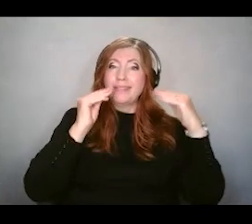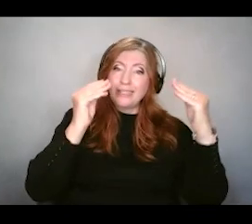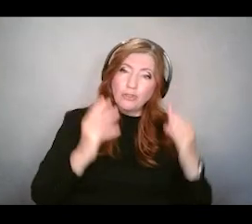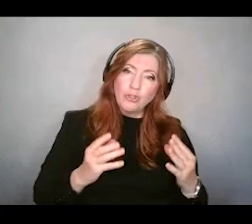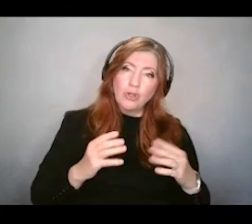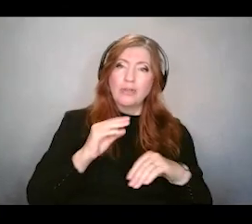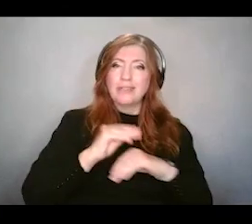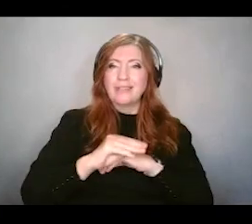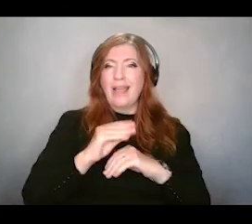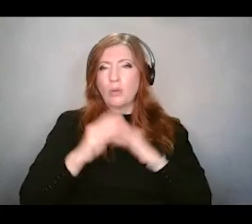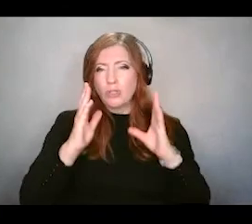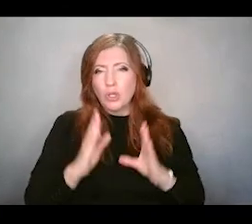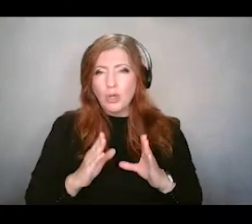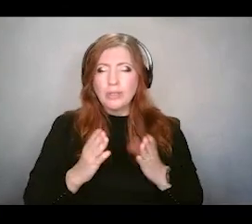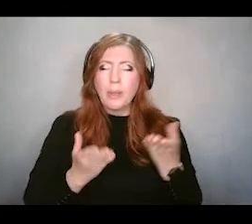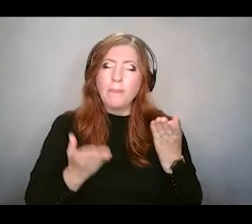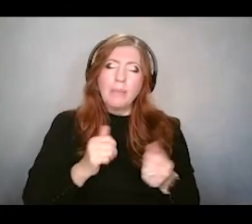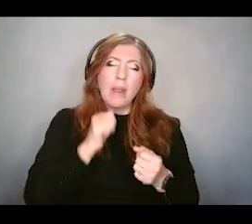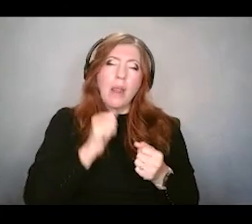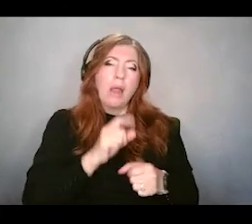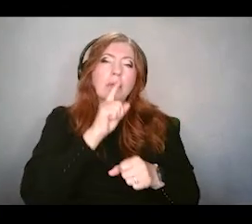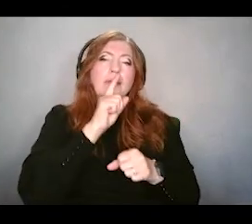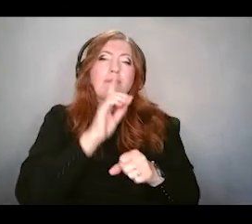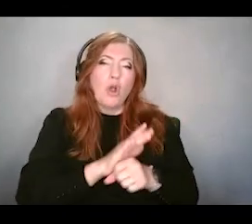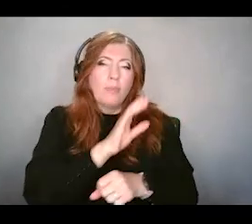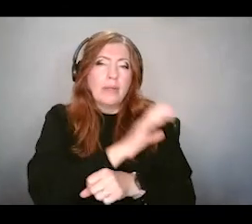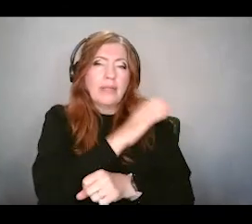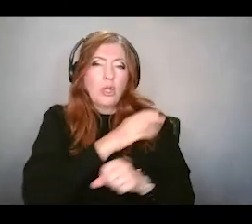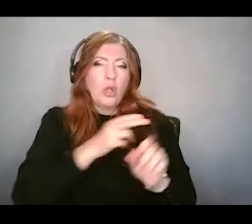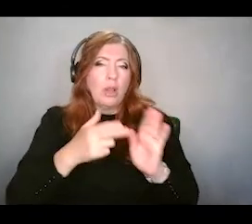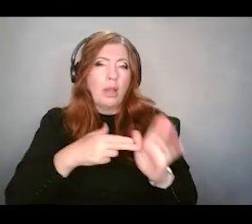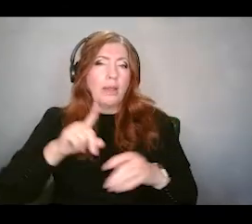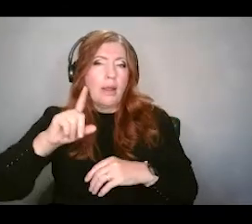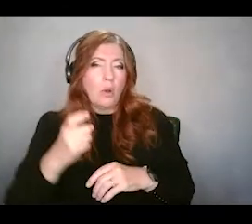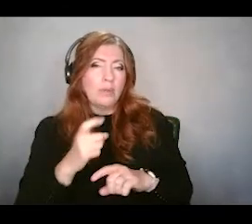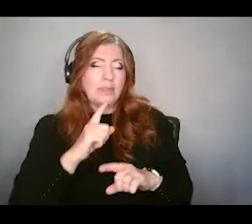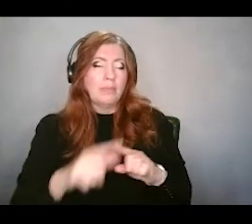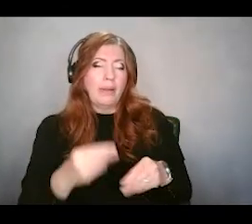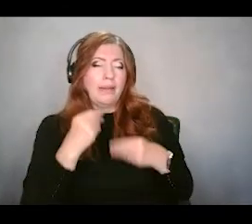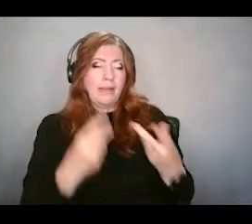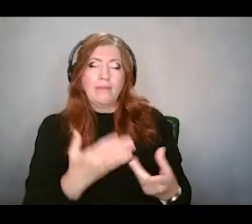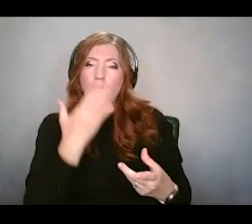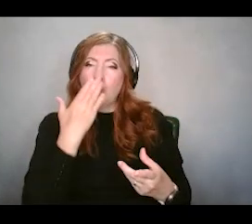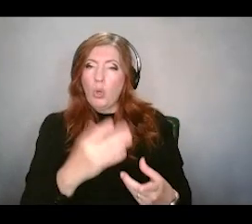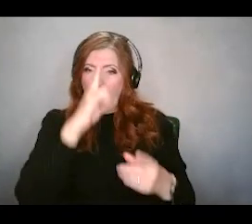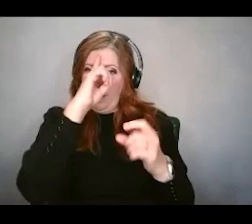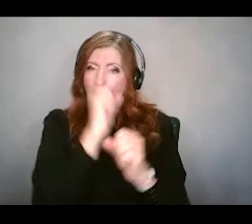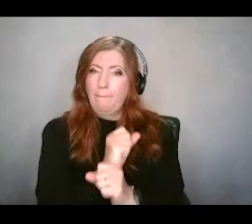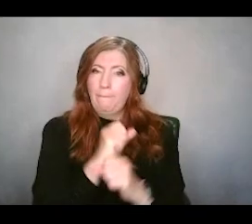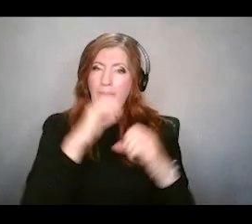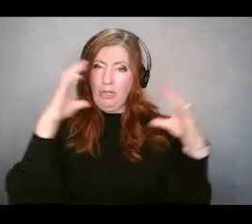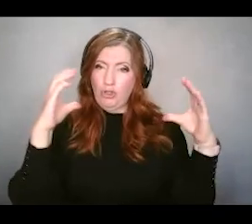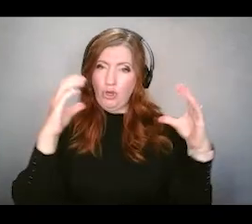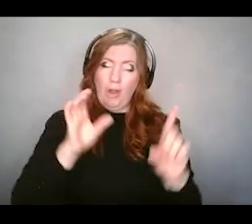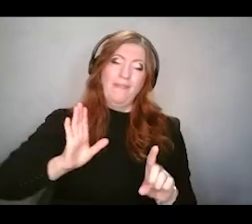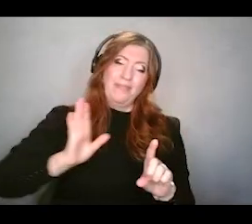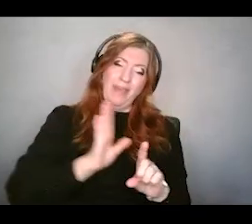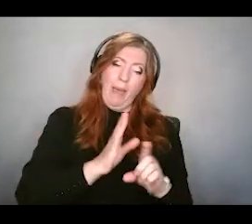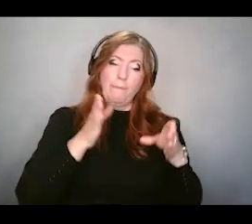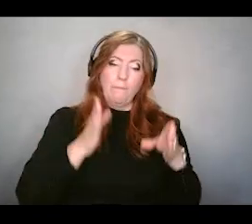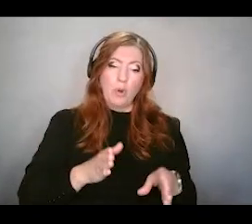a clinical diagnosis, but they give a good picture of the challenges the person faces.